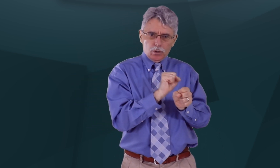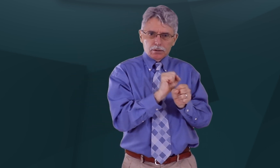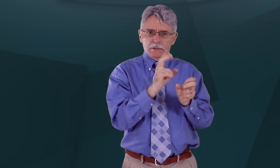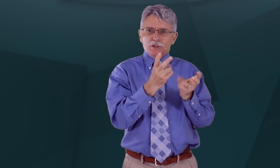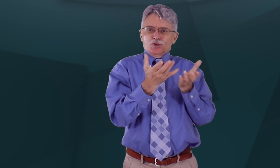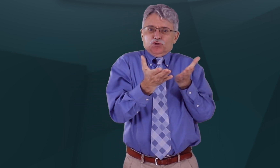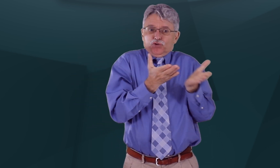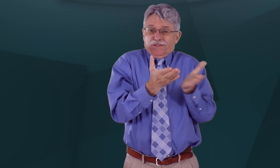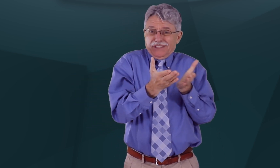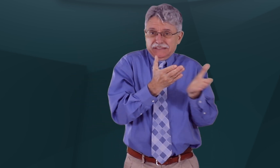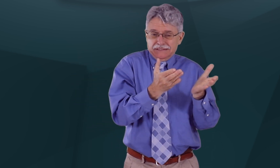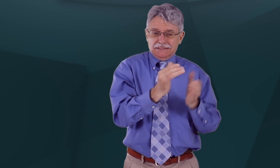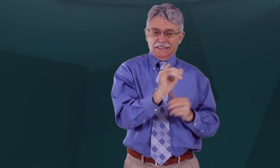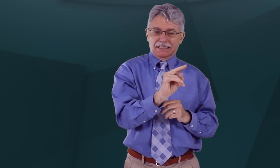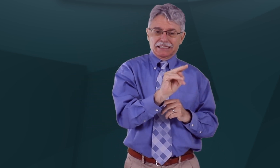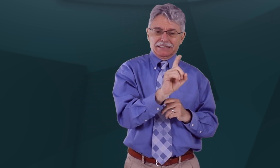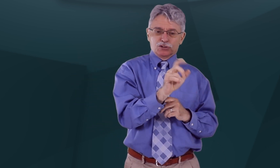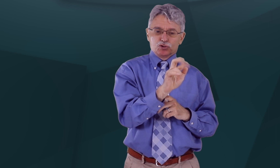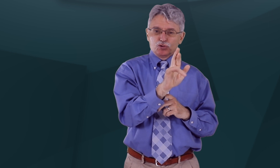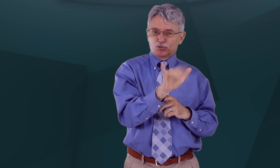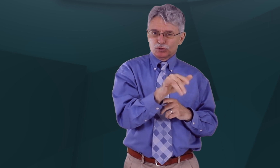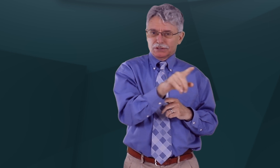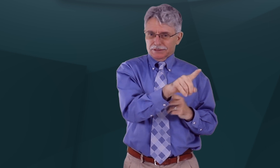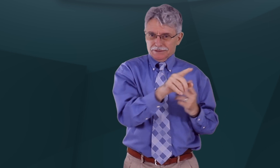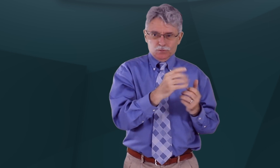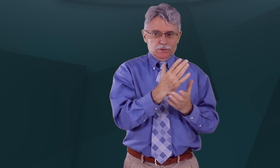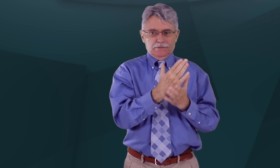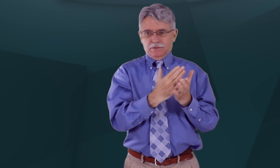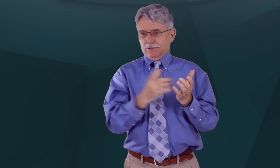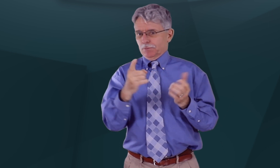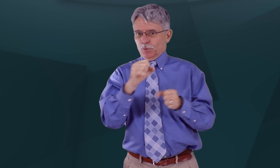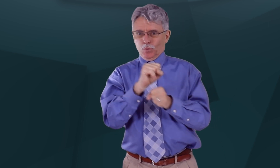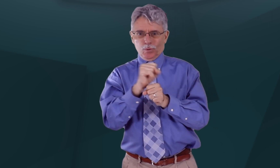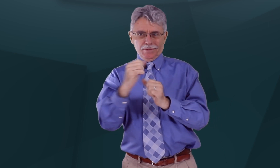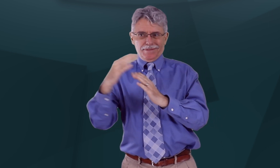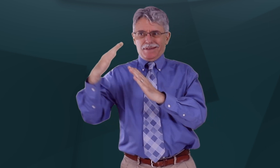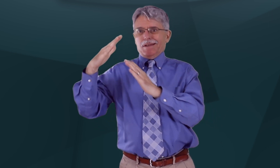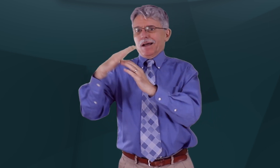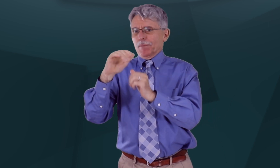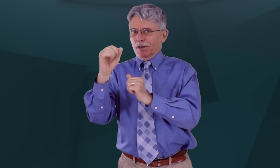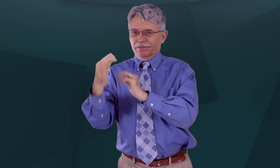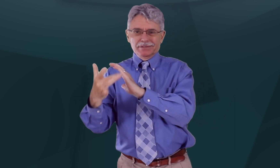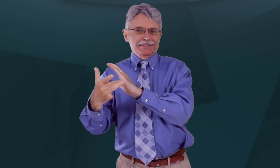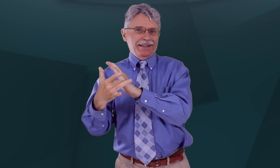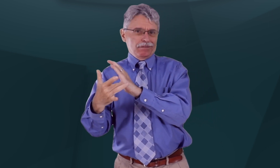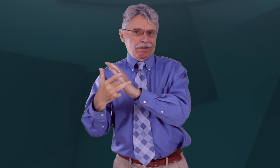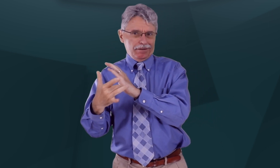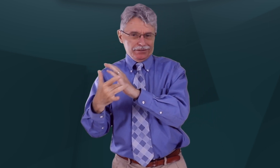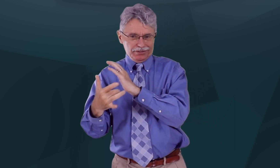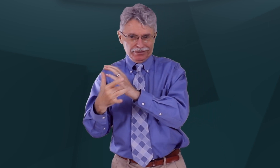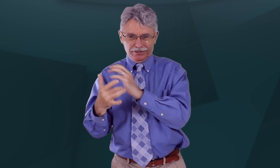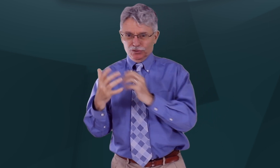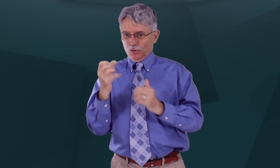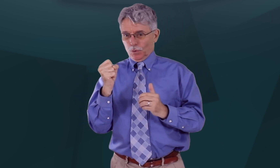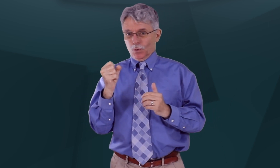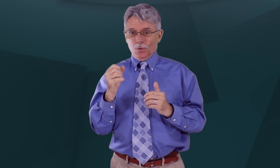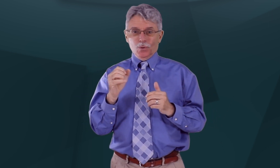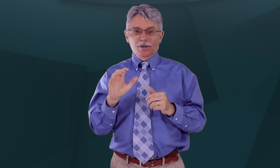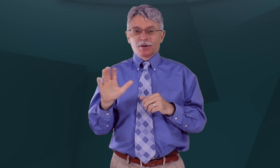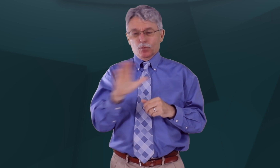We're still working with -- you know, some are working in the service industry. Some are working in the top levels of technology.